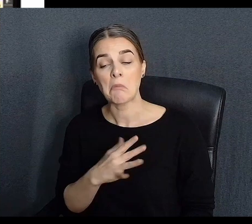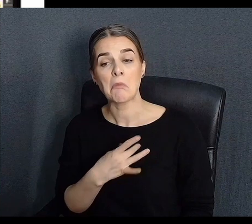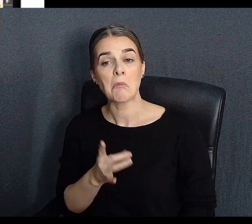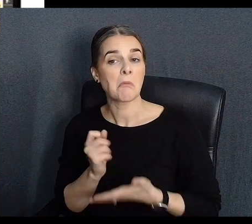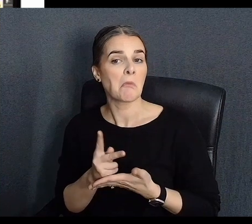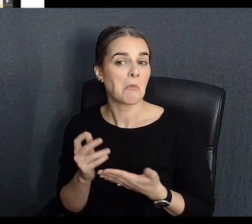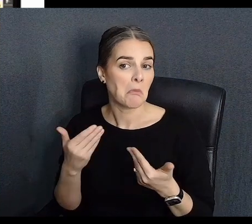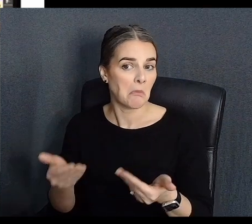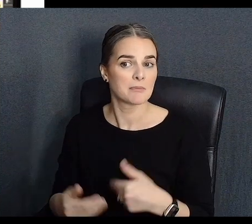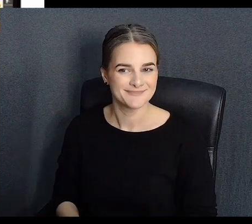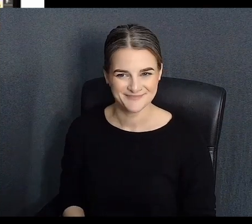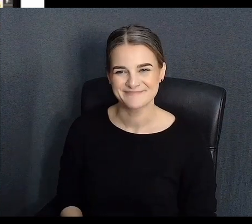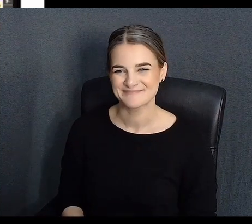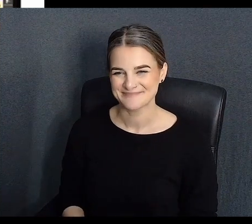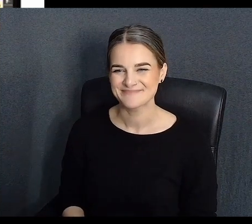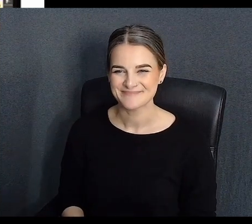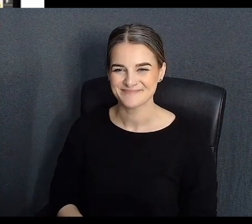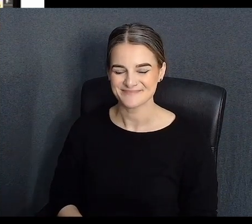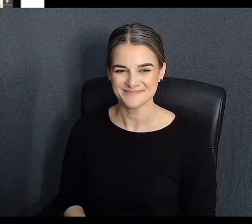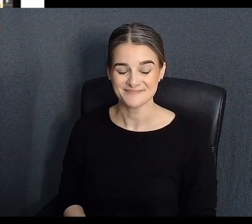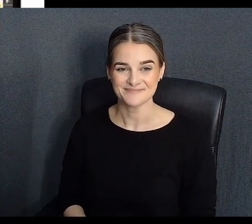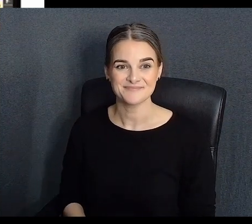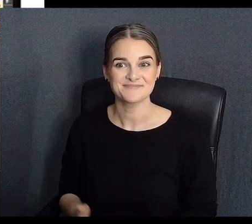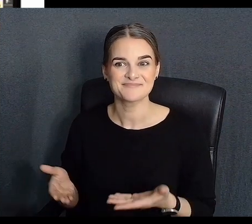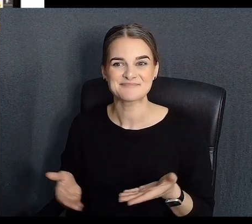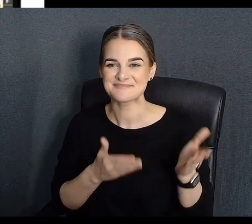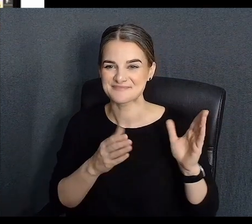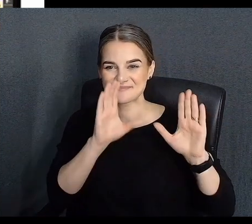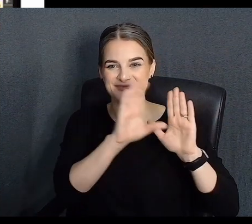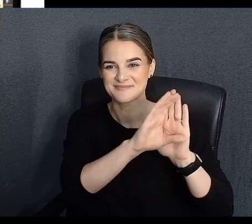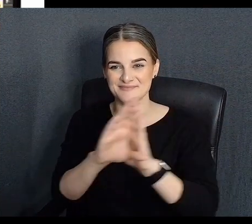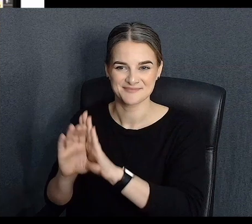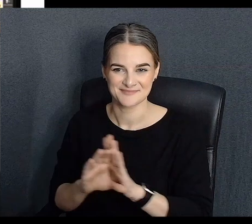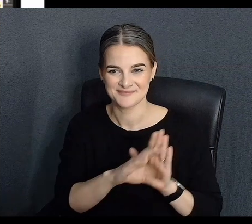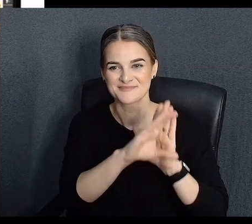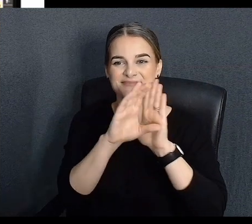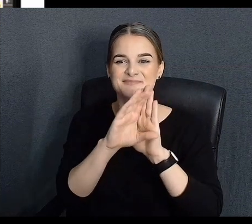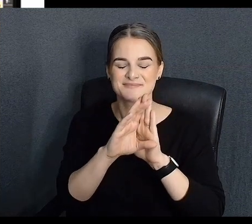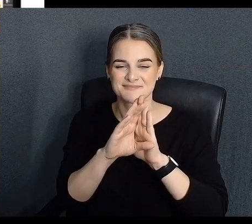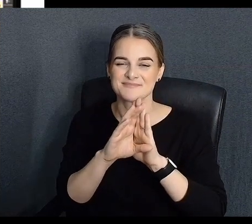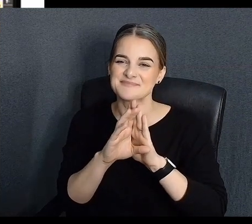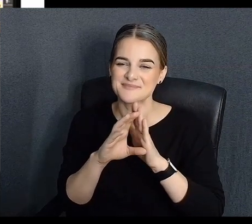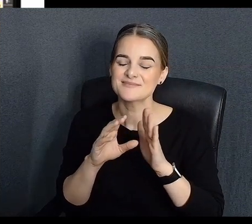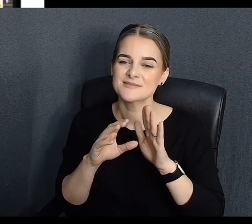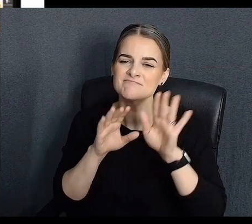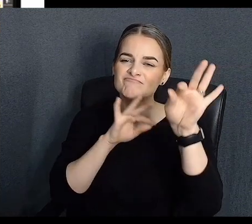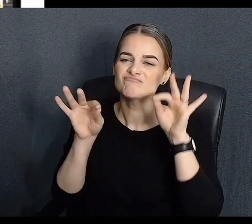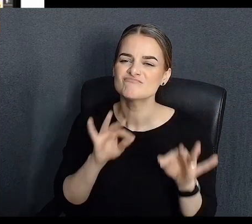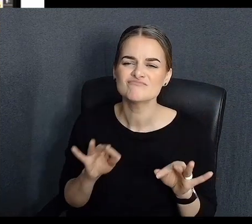So here is just a visual to break down what these insurance funded devices look like.